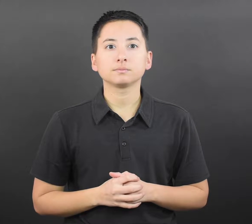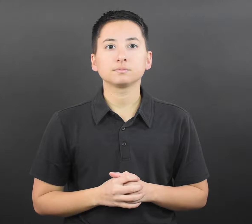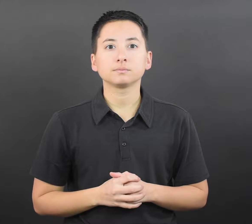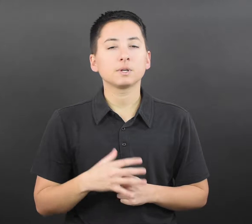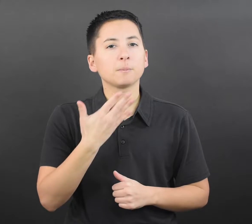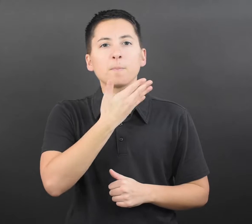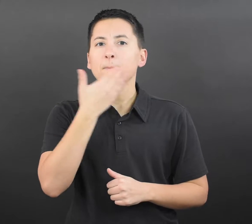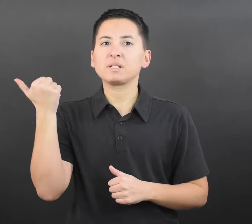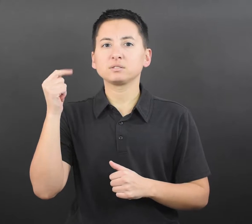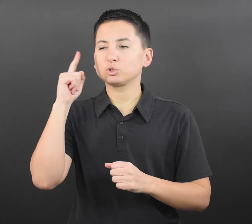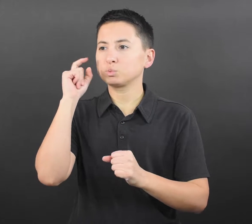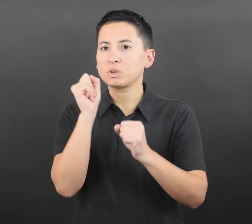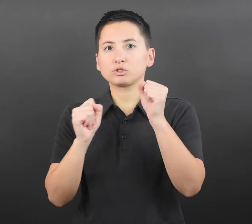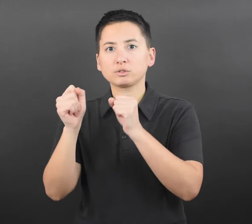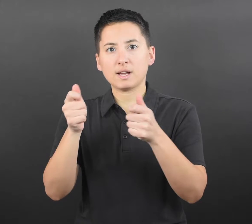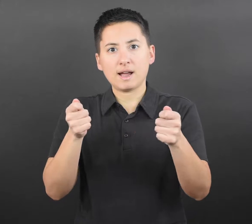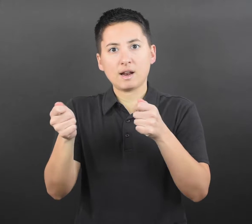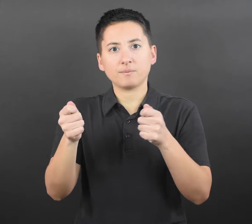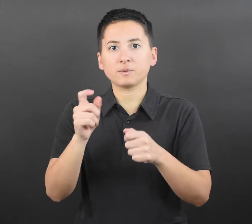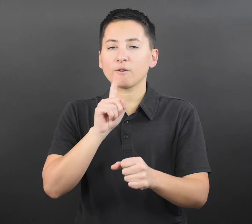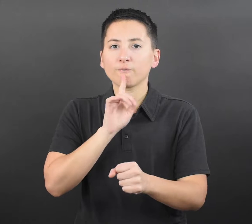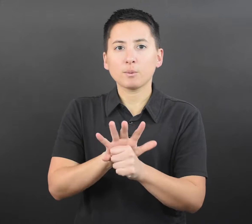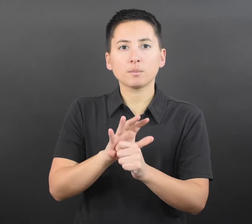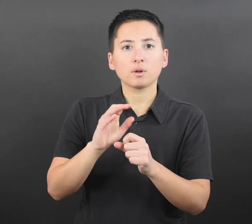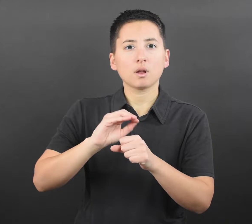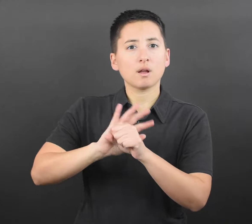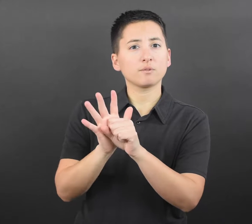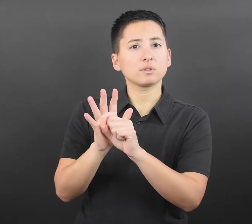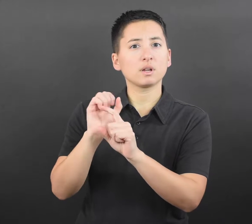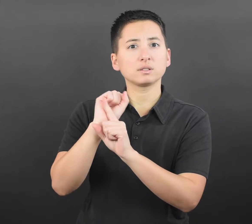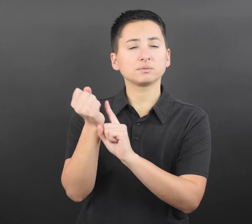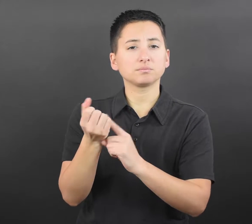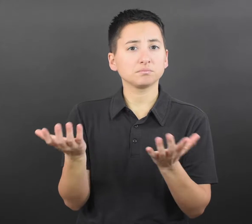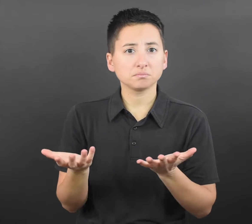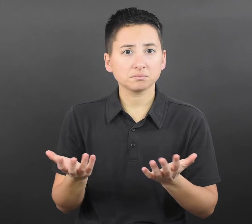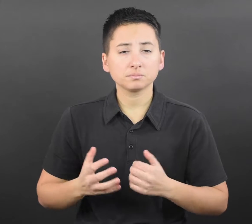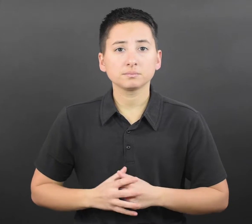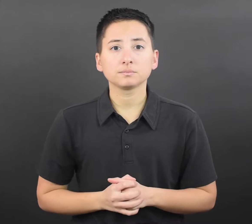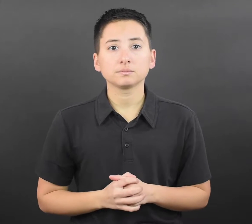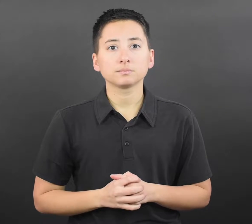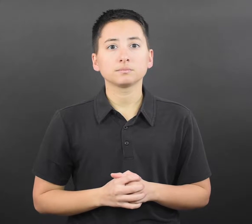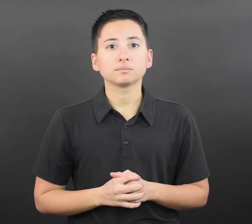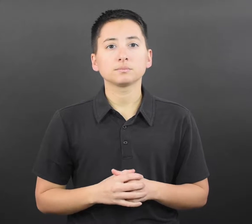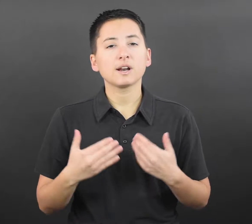should continue to do the following until it has been 10 days since the start of isolation.